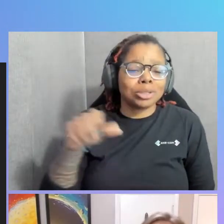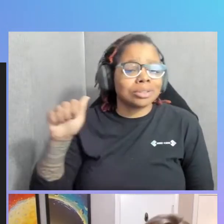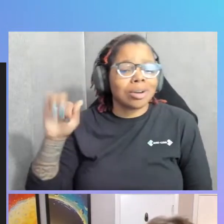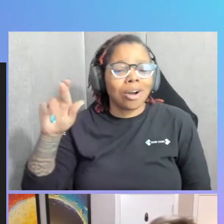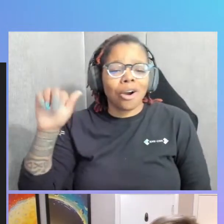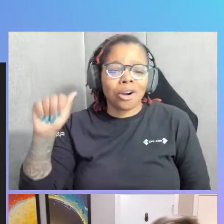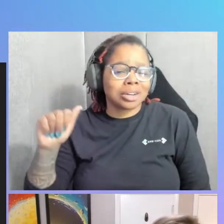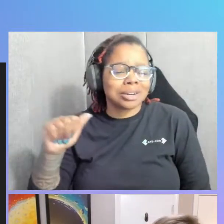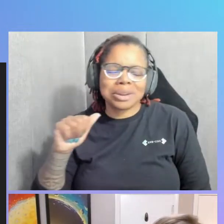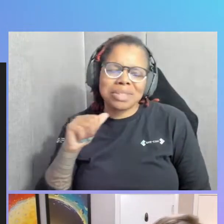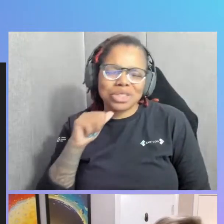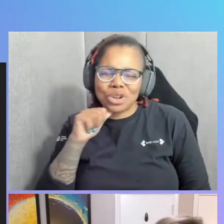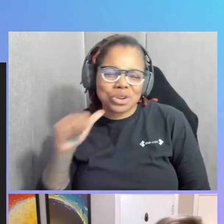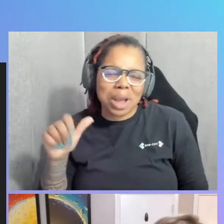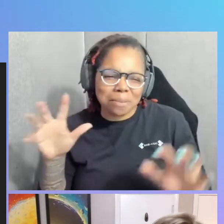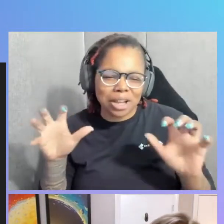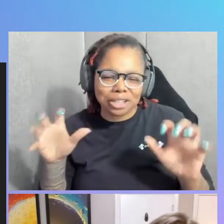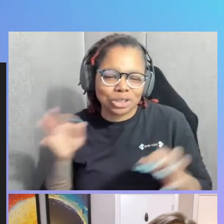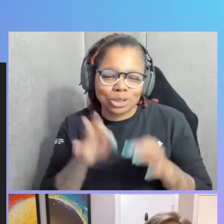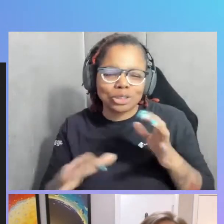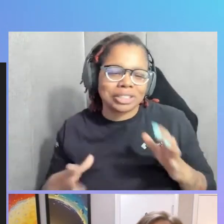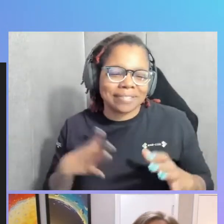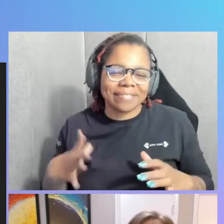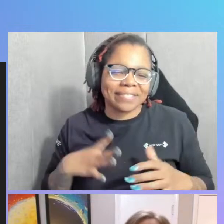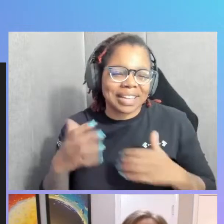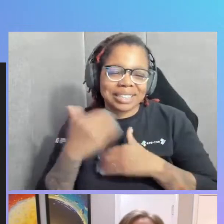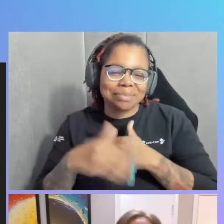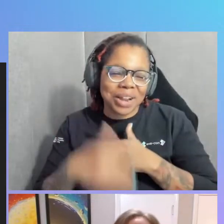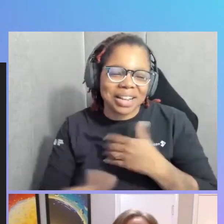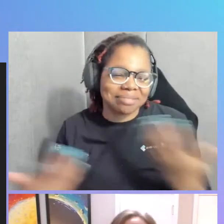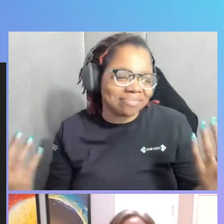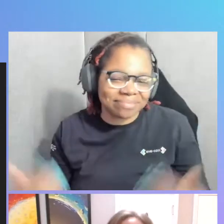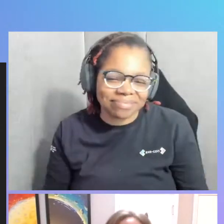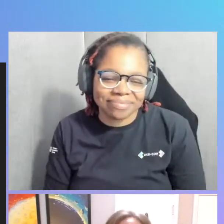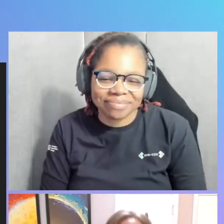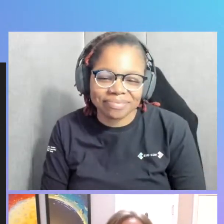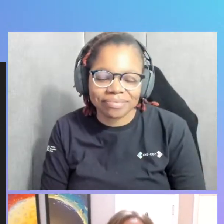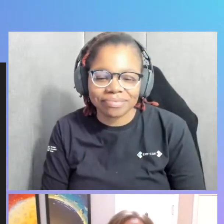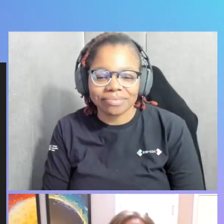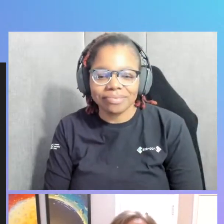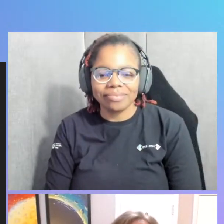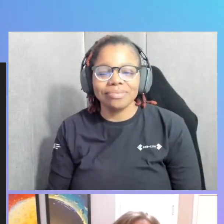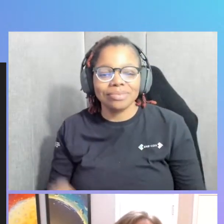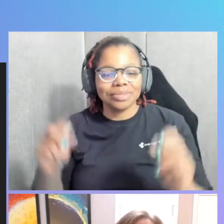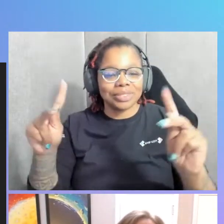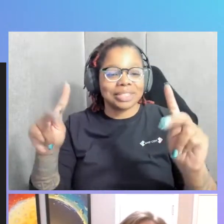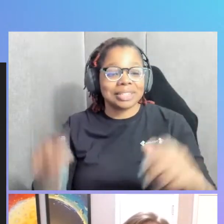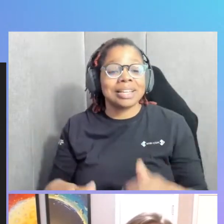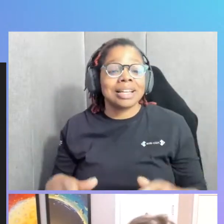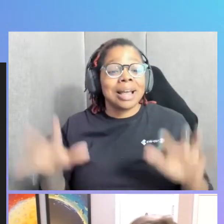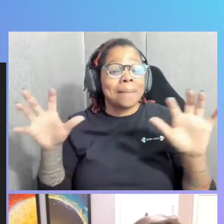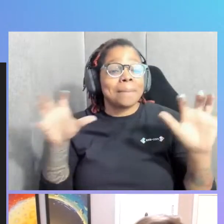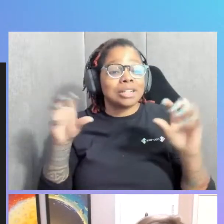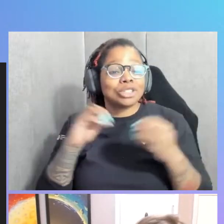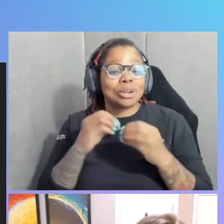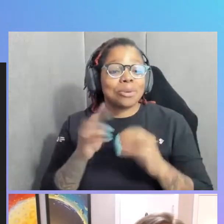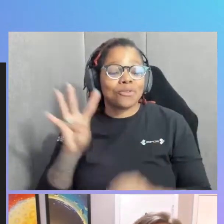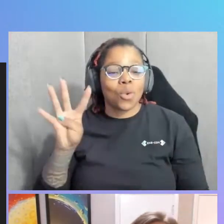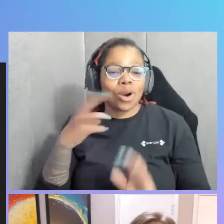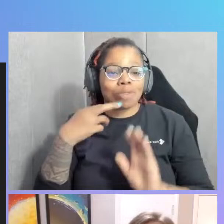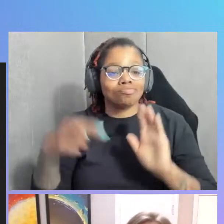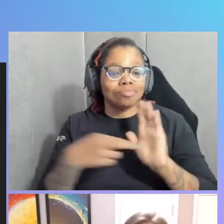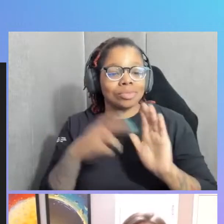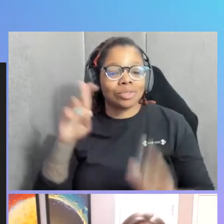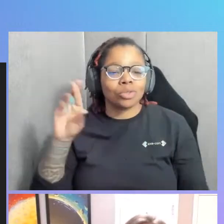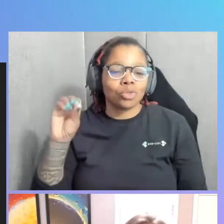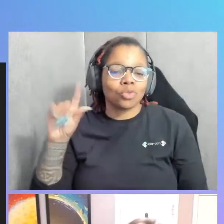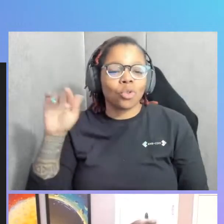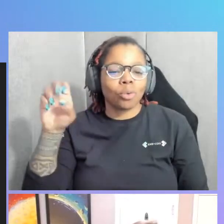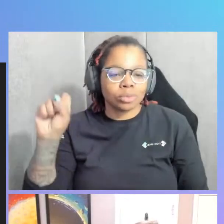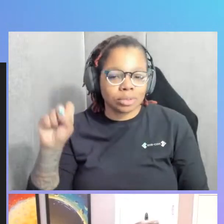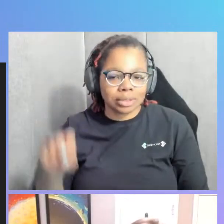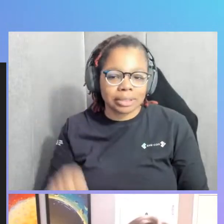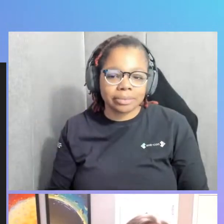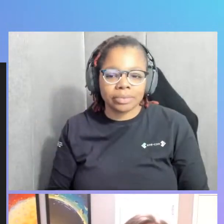fancy bread. Okay, monster